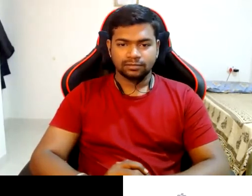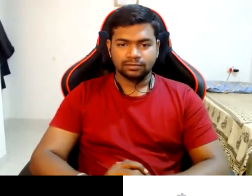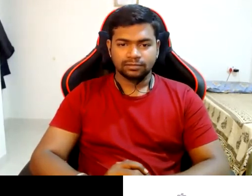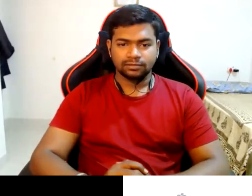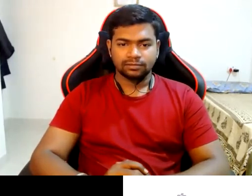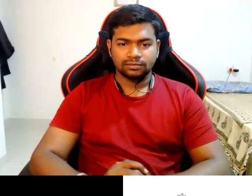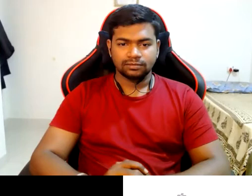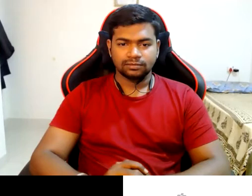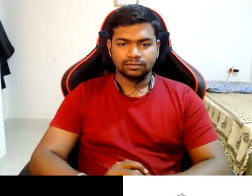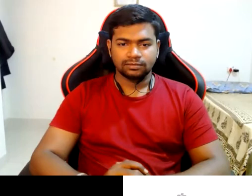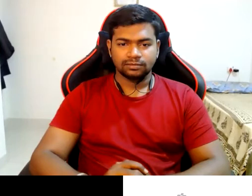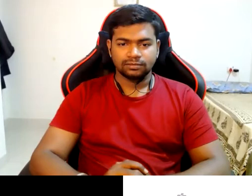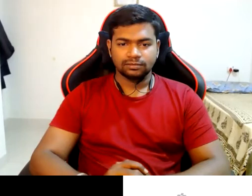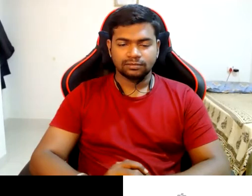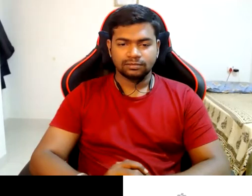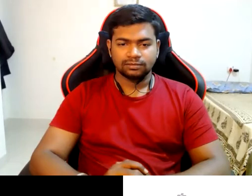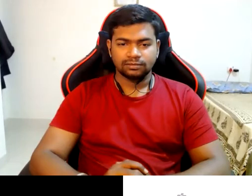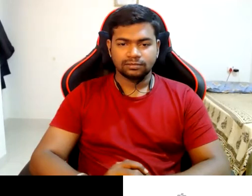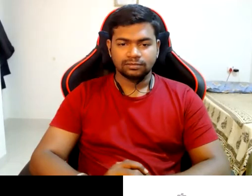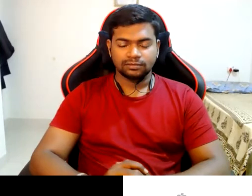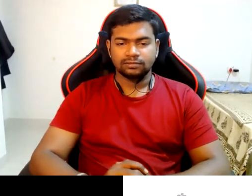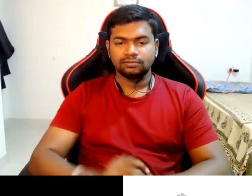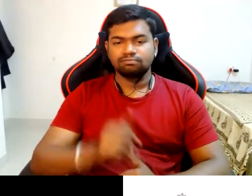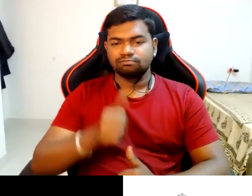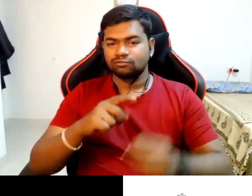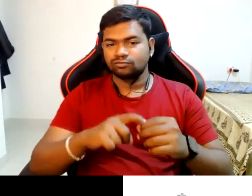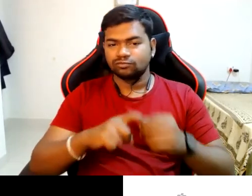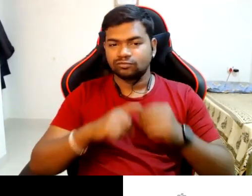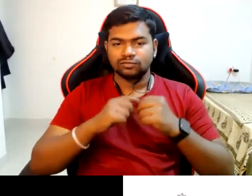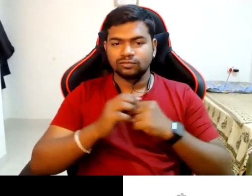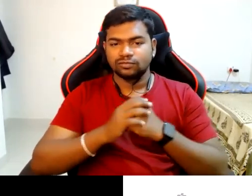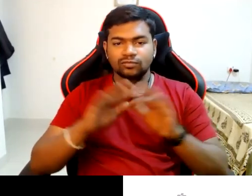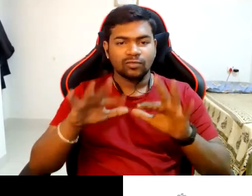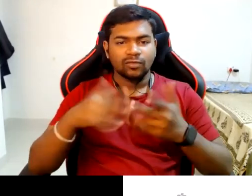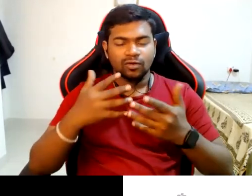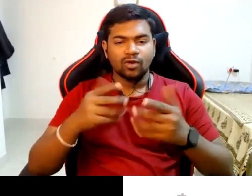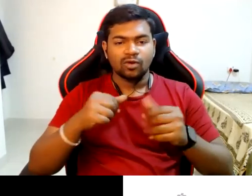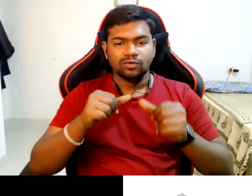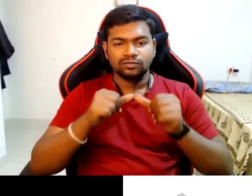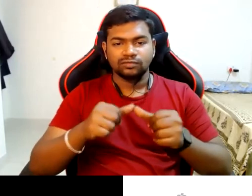That's a very good question. I'm not sure how to answer that honestly,